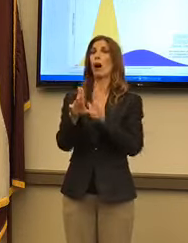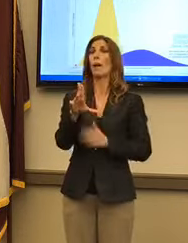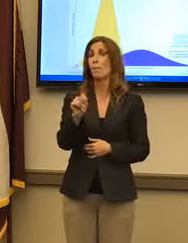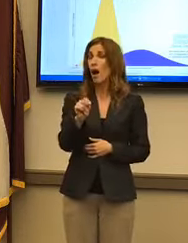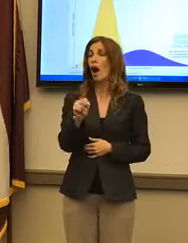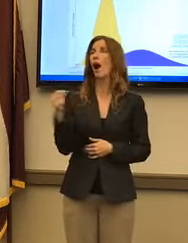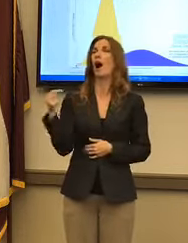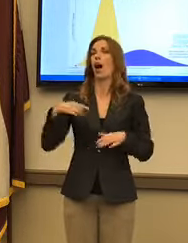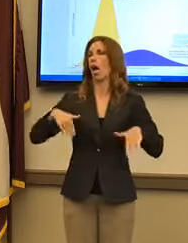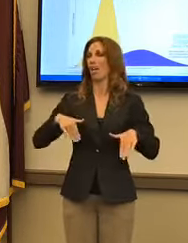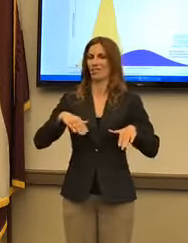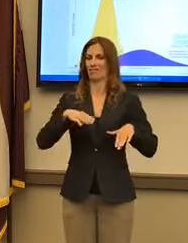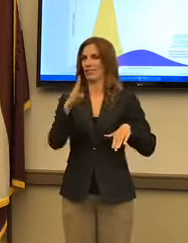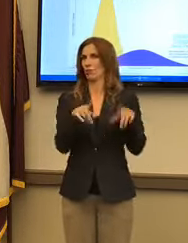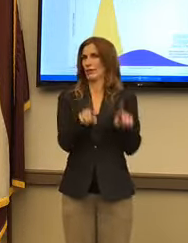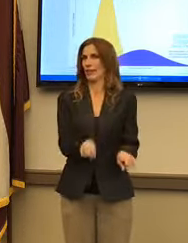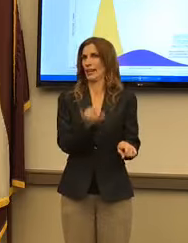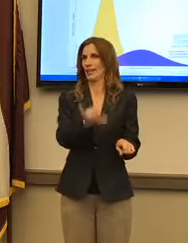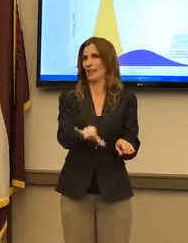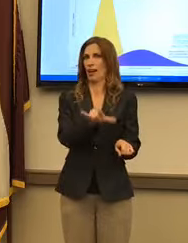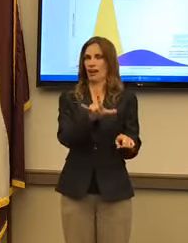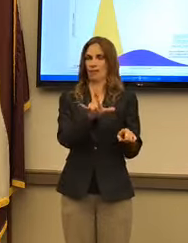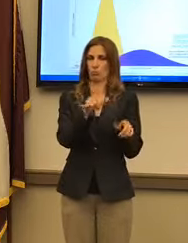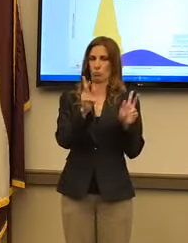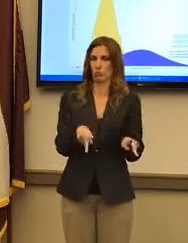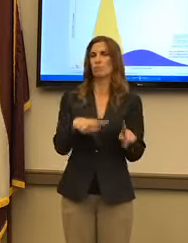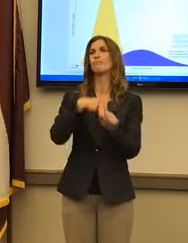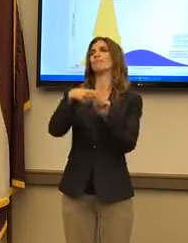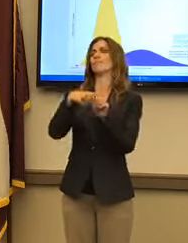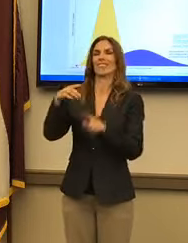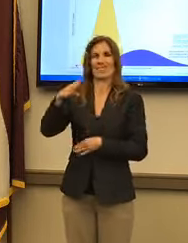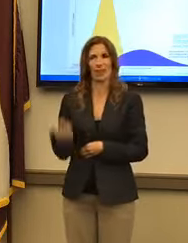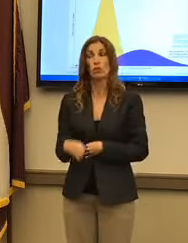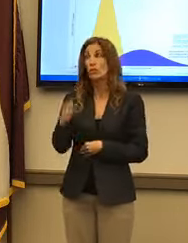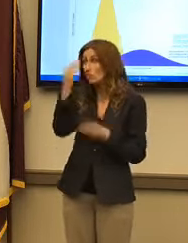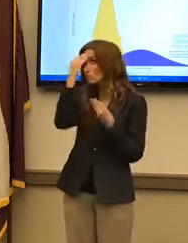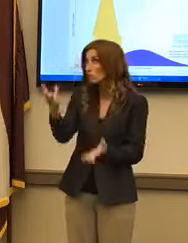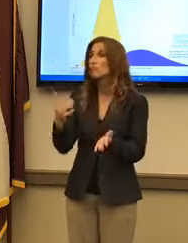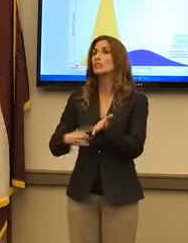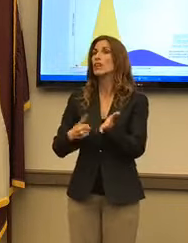confirmation from a lab now as I just illustrated some of these individuals